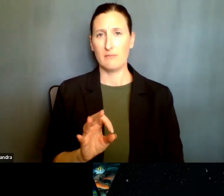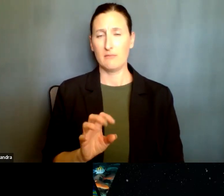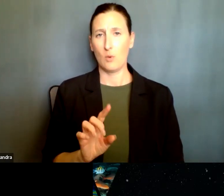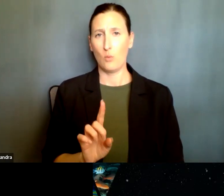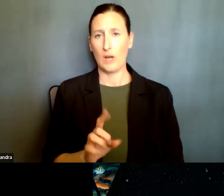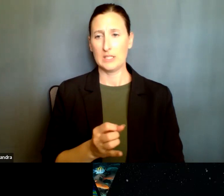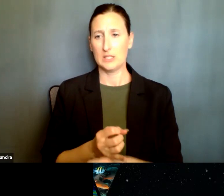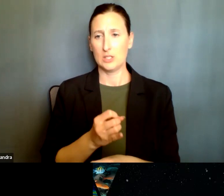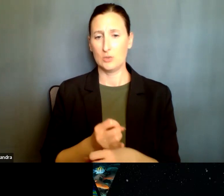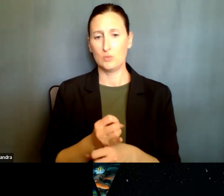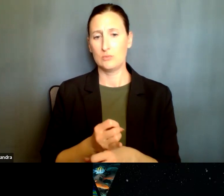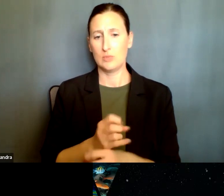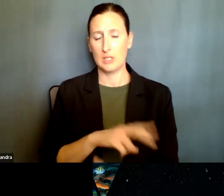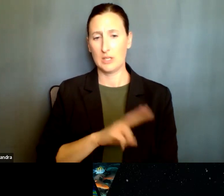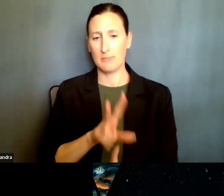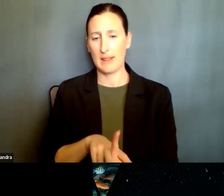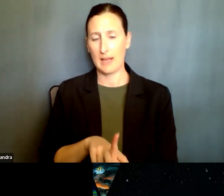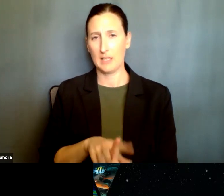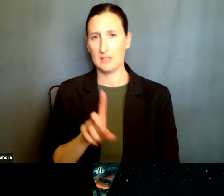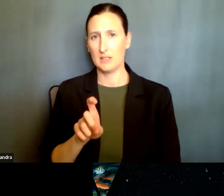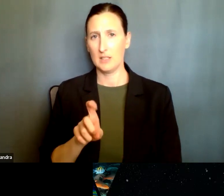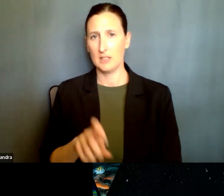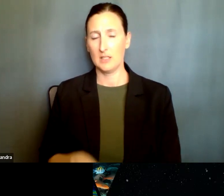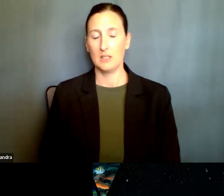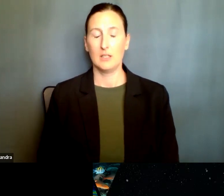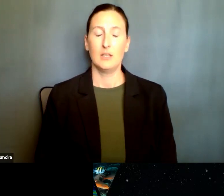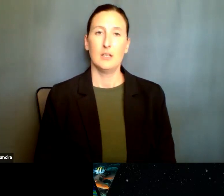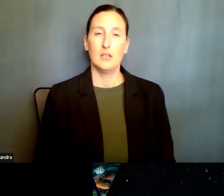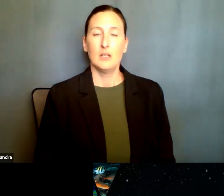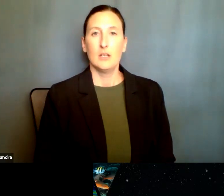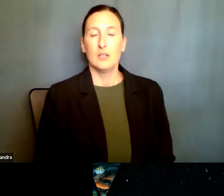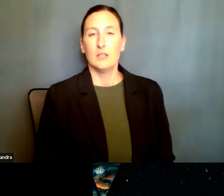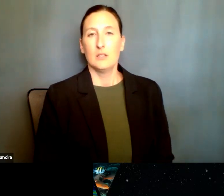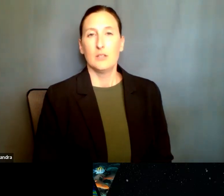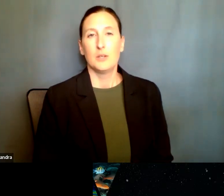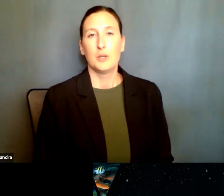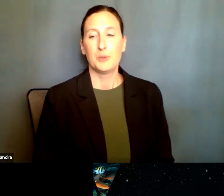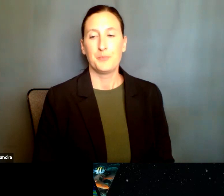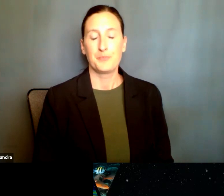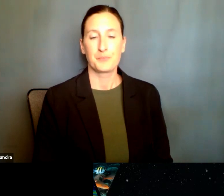what's listed what the slide had and what's in the solicitation, what they say the focus is,